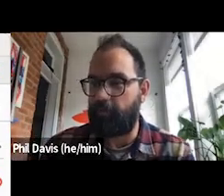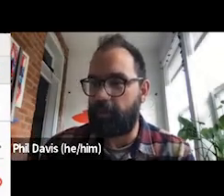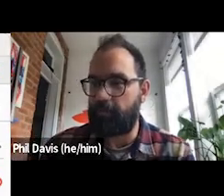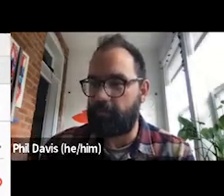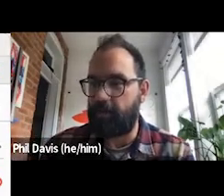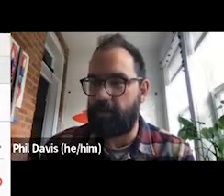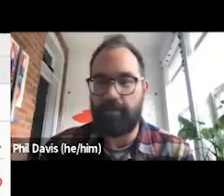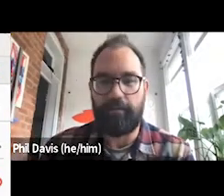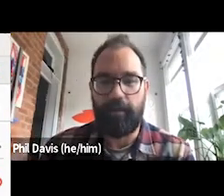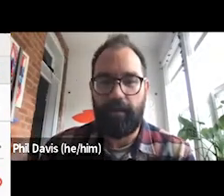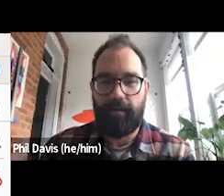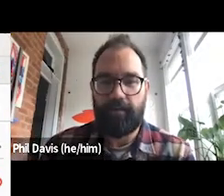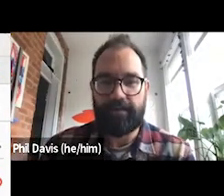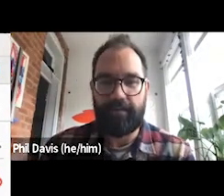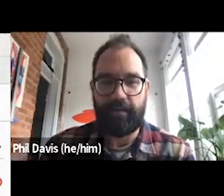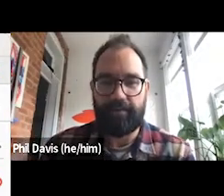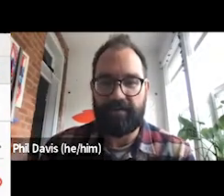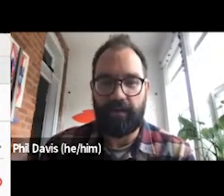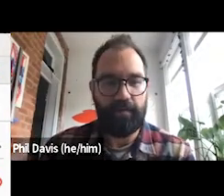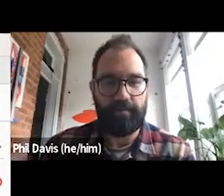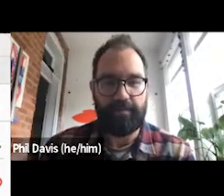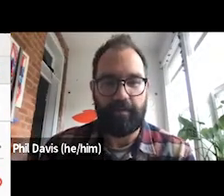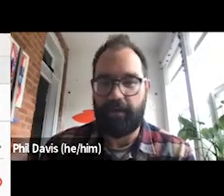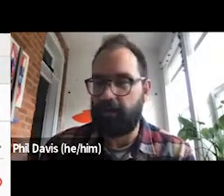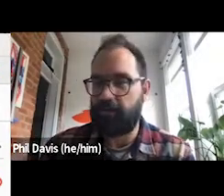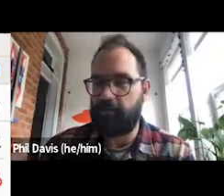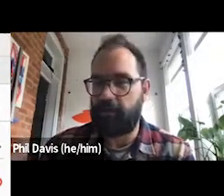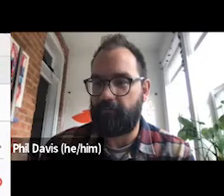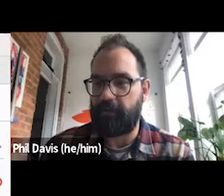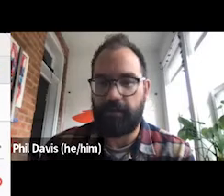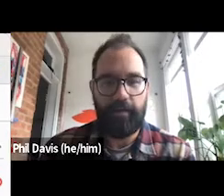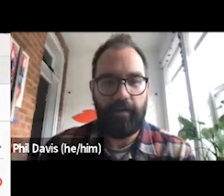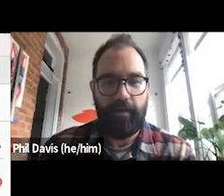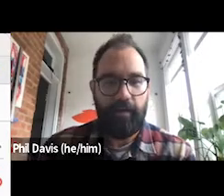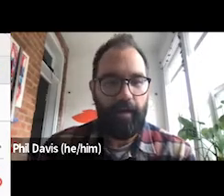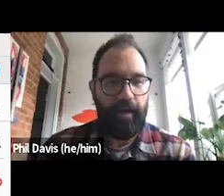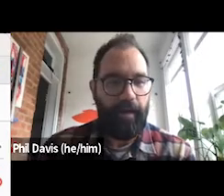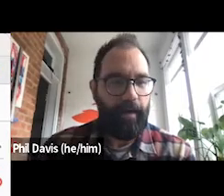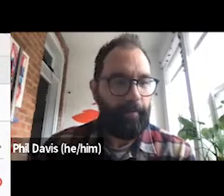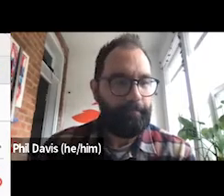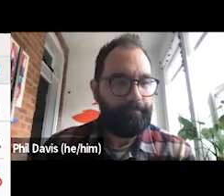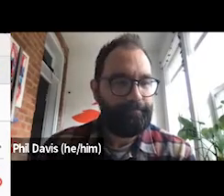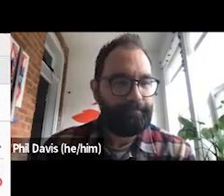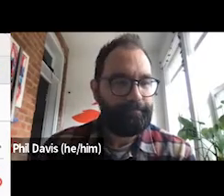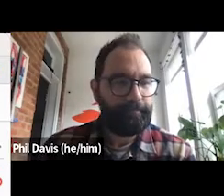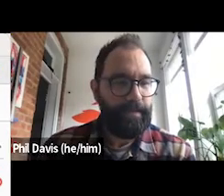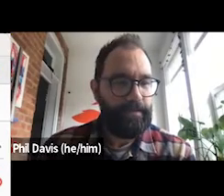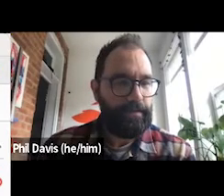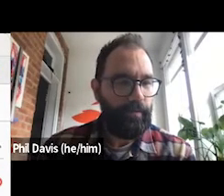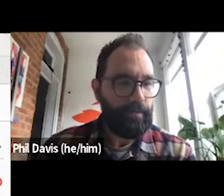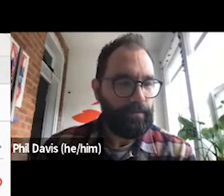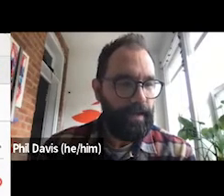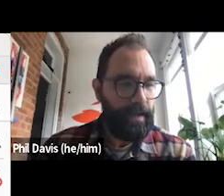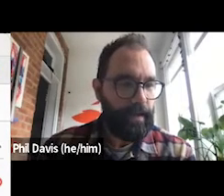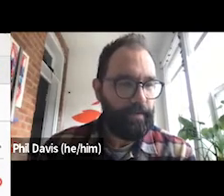They're trying to do things that are interesting and culturally relevant. Cool. Yeah.